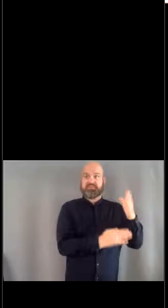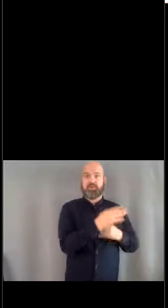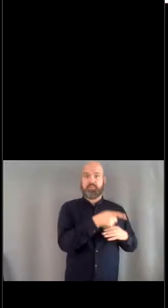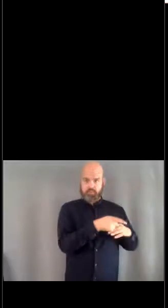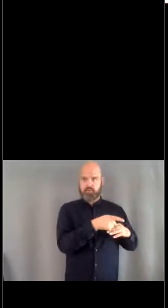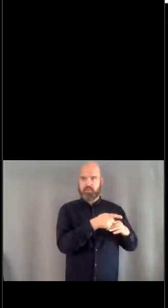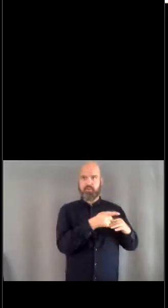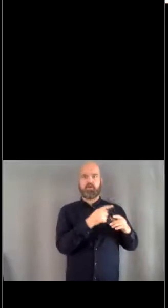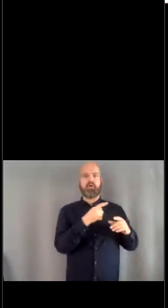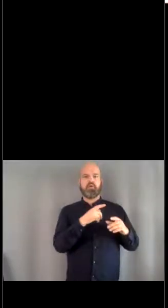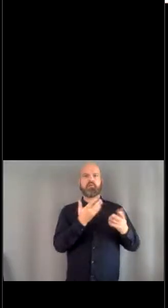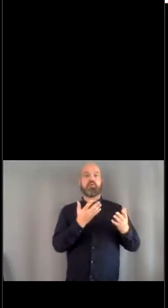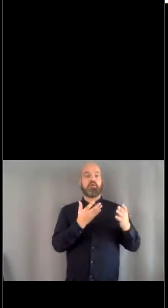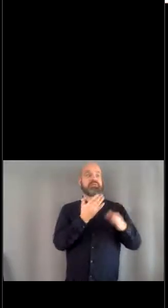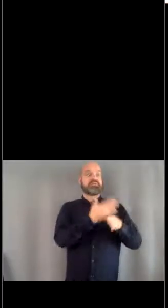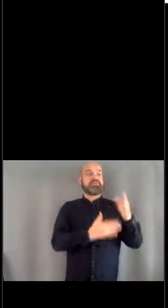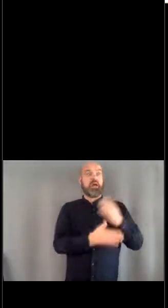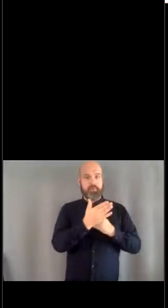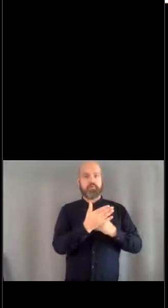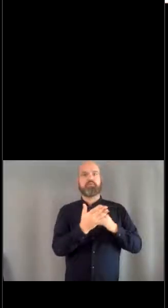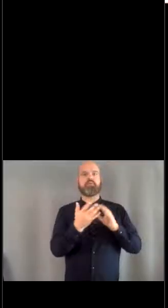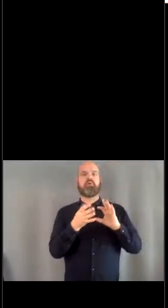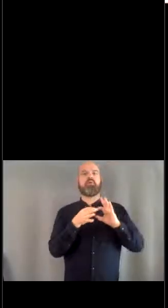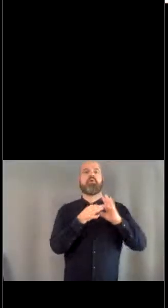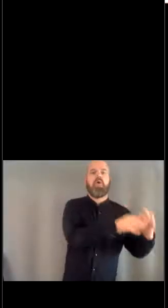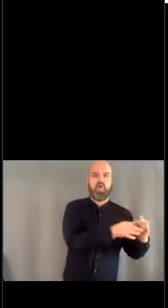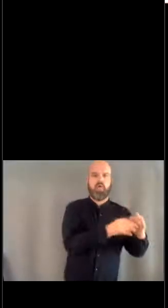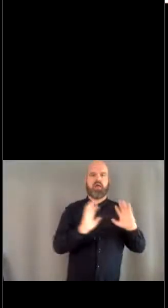And they have to make the decision of where they'll skimp.